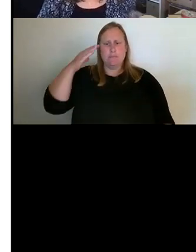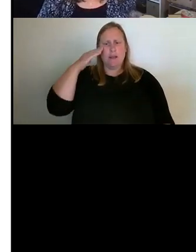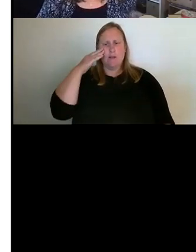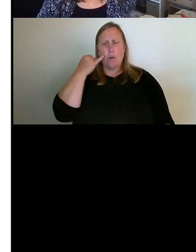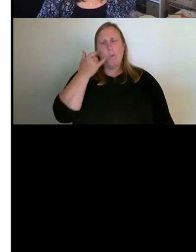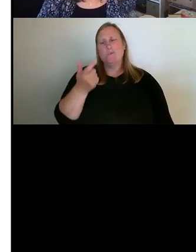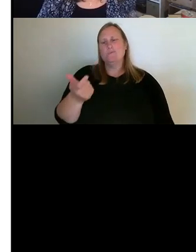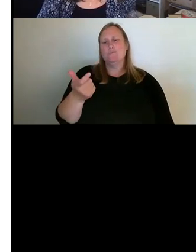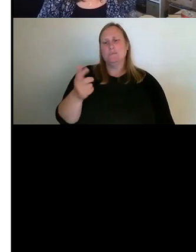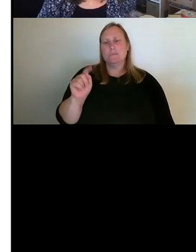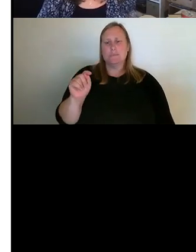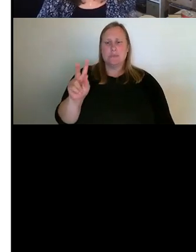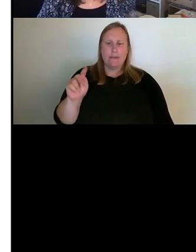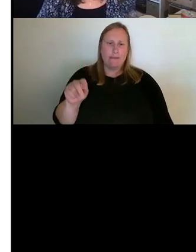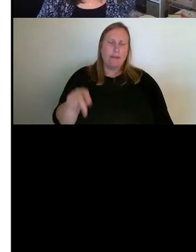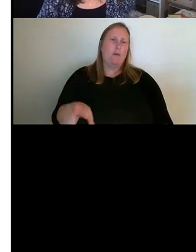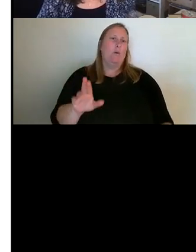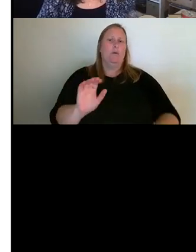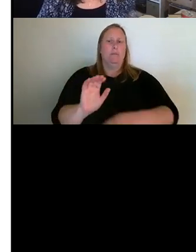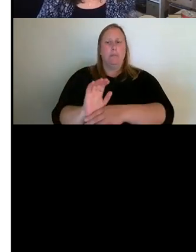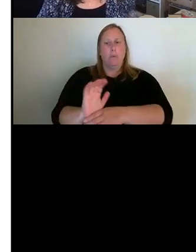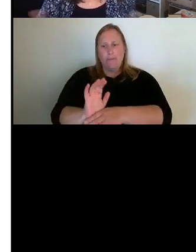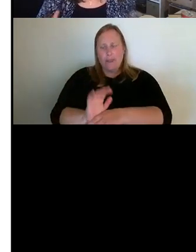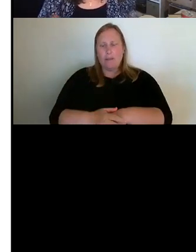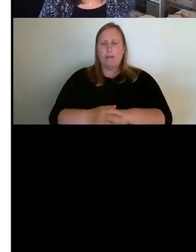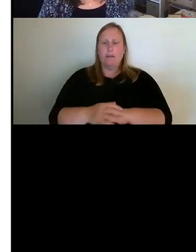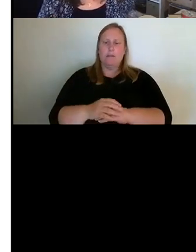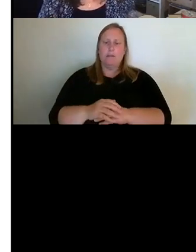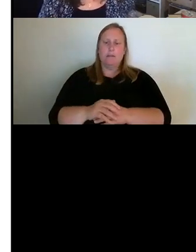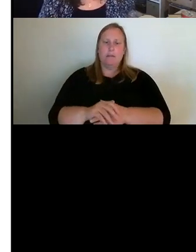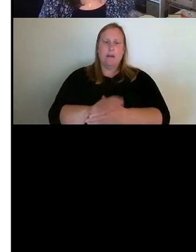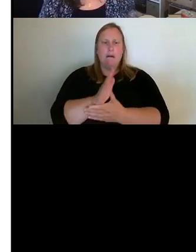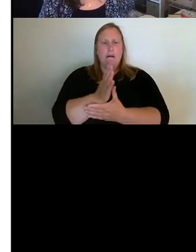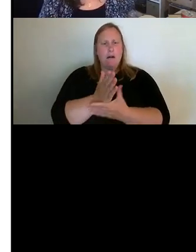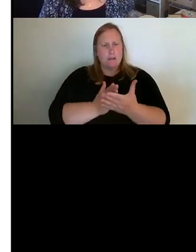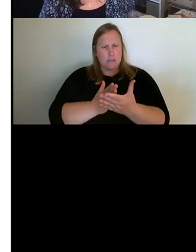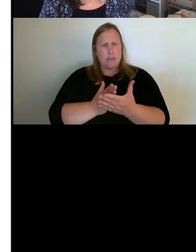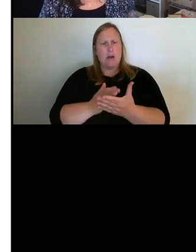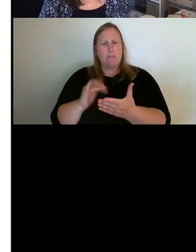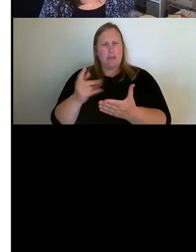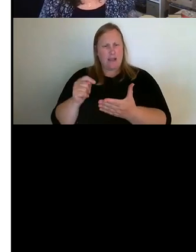a movie that some content may have a negative impact on people.